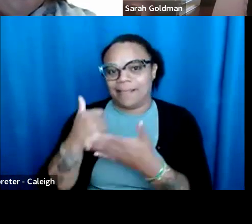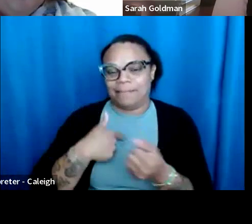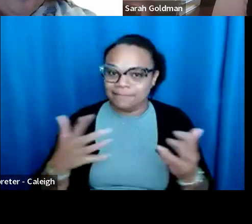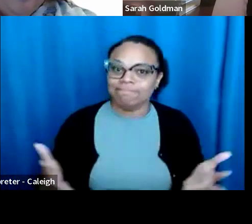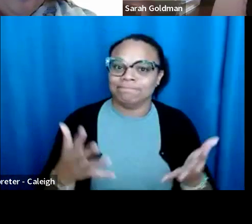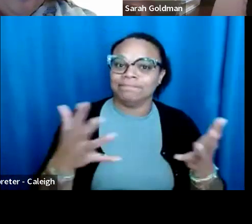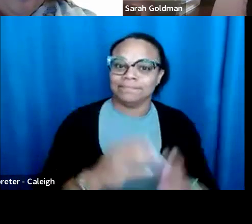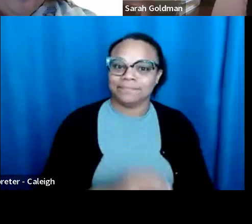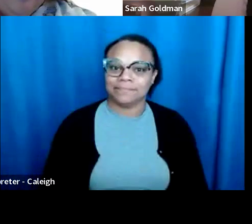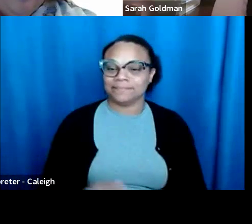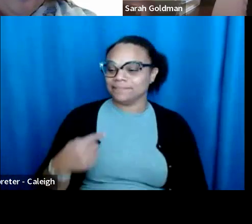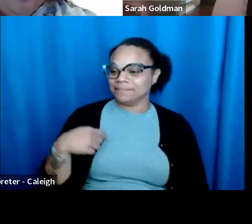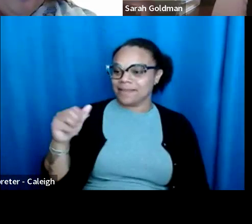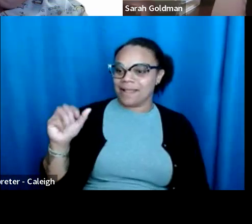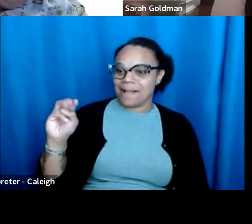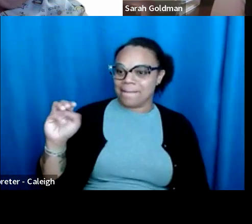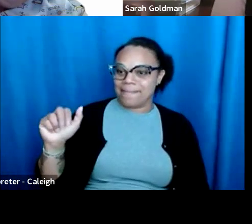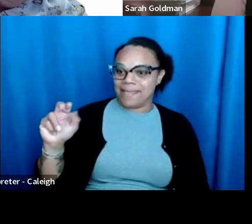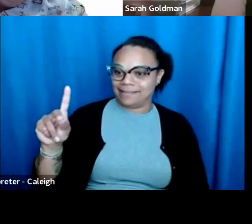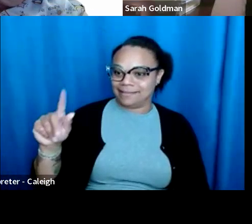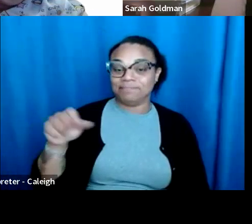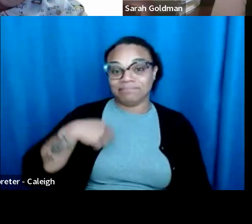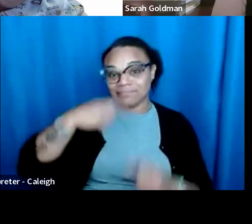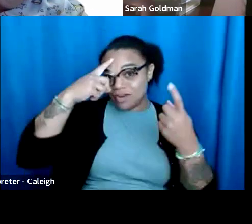This is Amanda. I agree with everything that's been said.